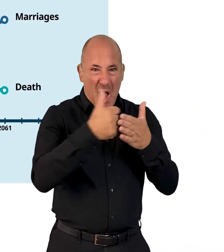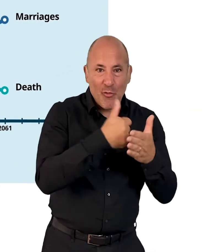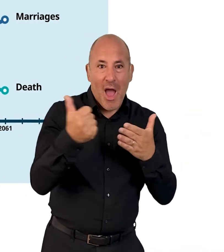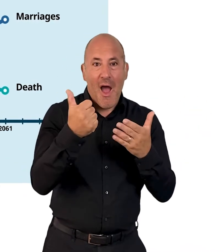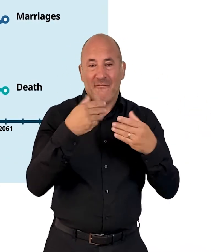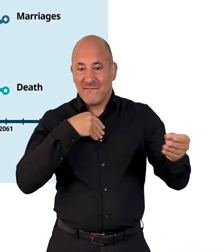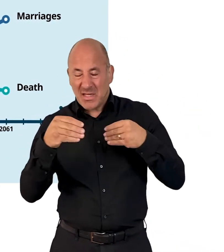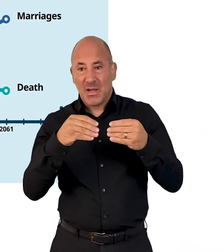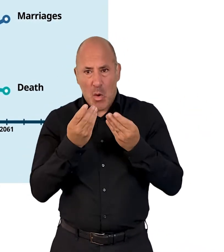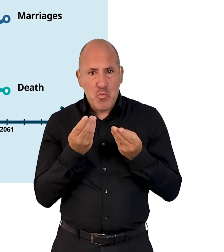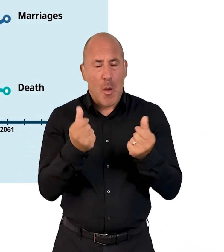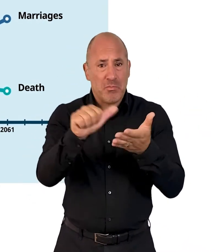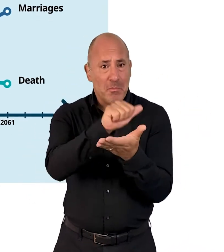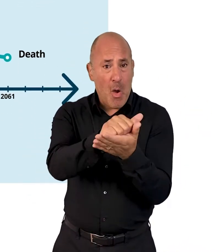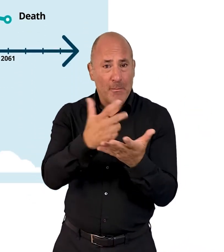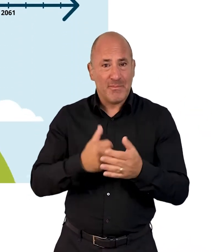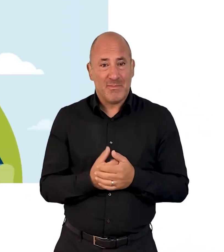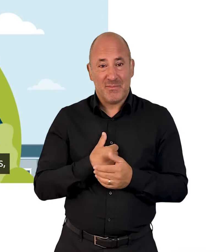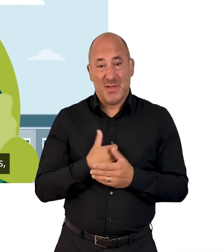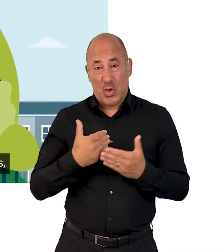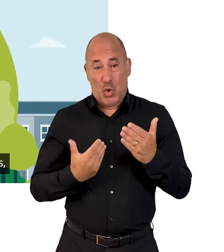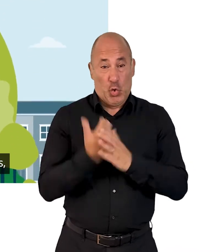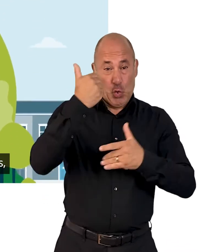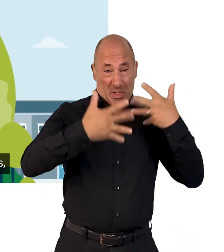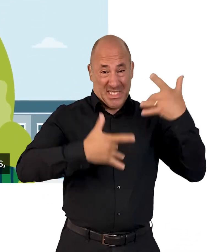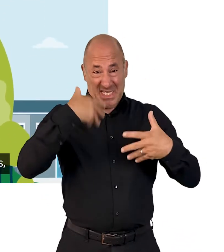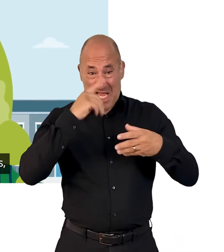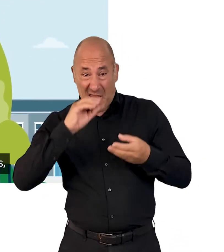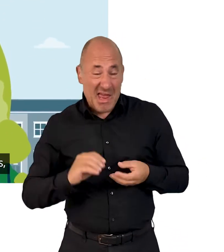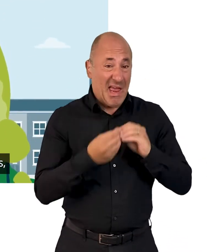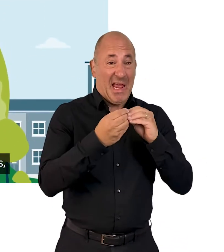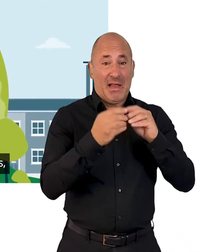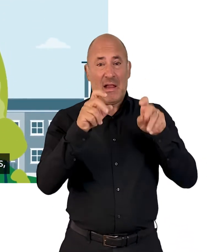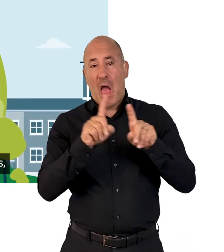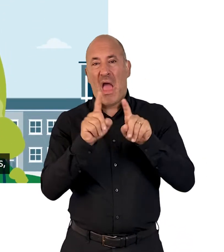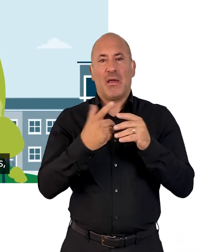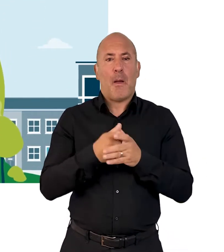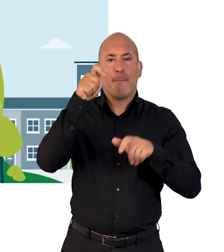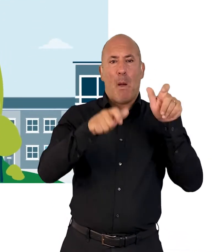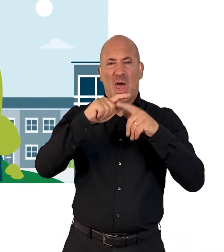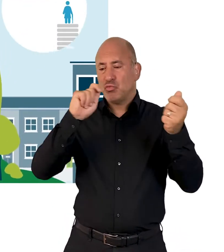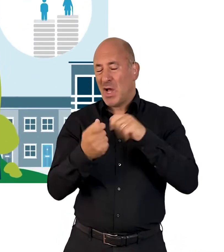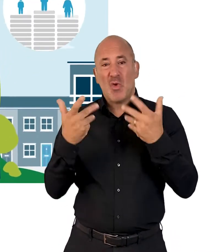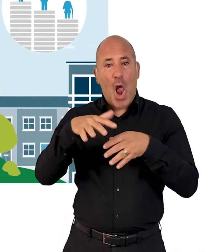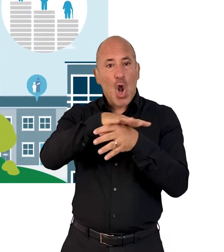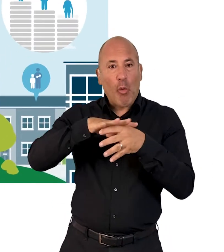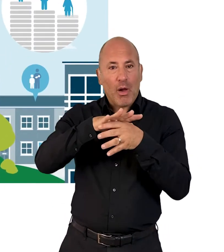flexible and efficient. We can also create statistics on new topics, such as changes in the population